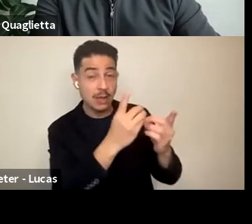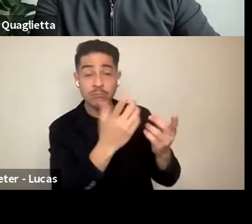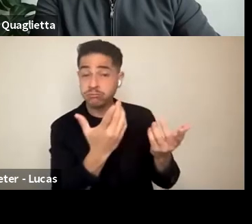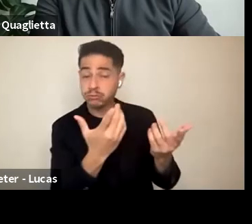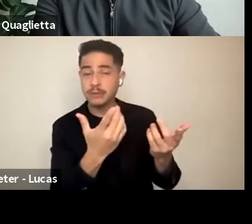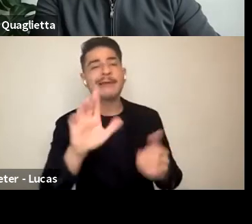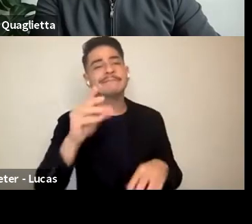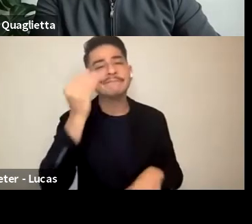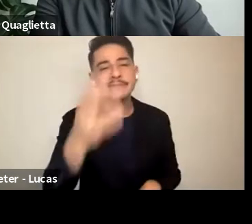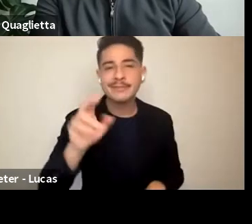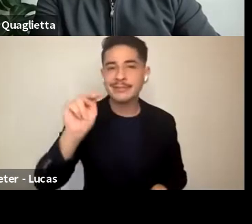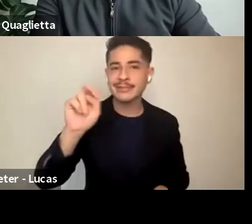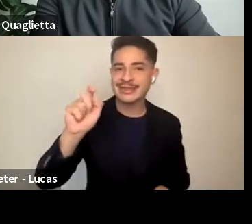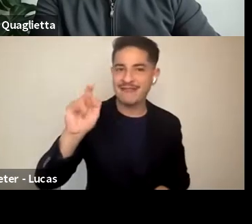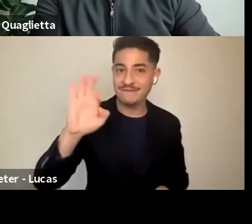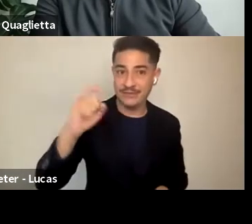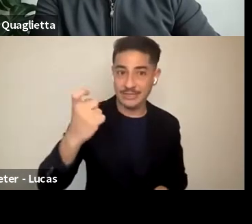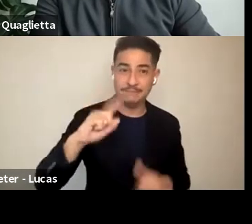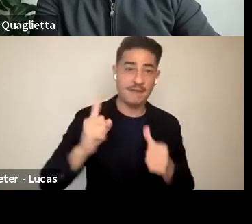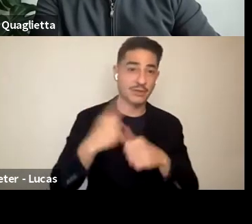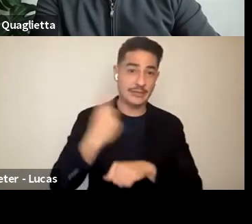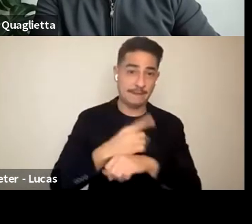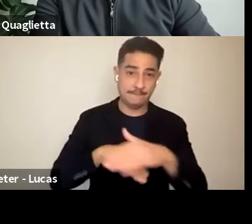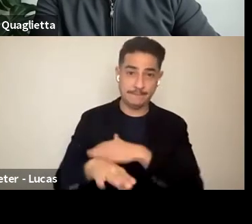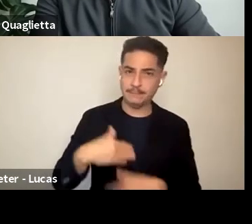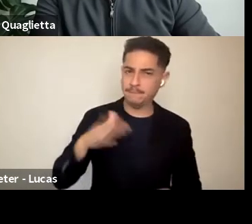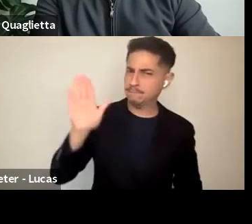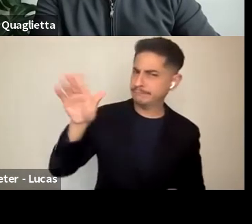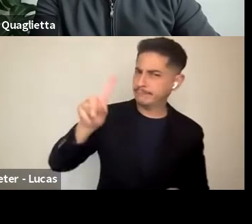It's the first thing I asked about it not only is it important,